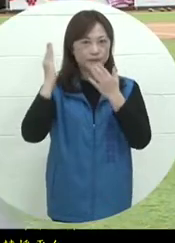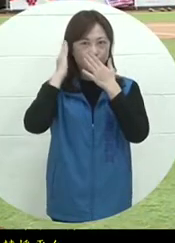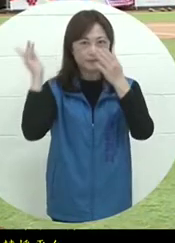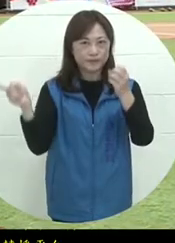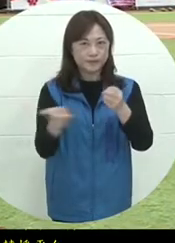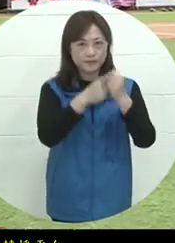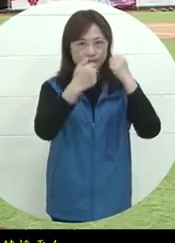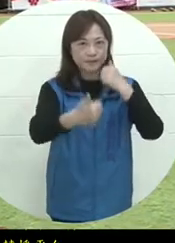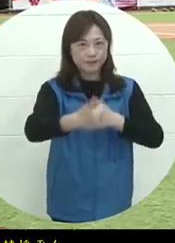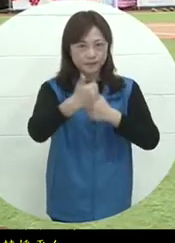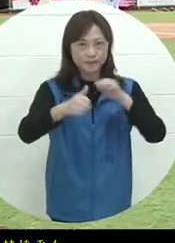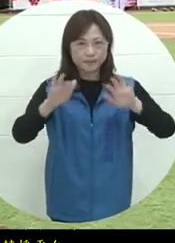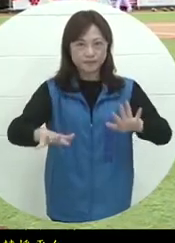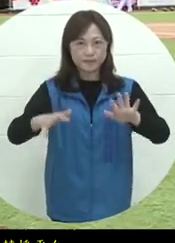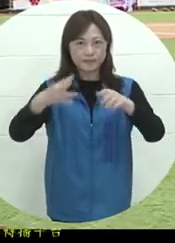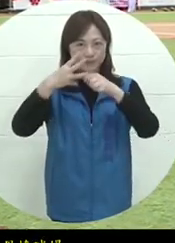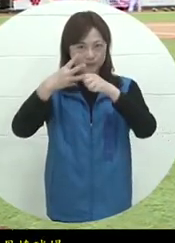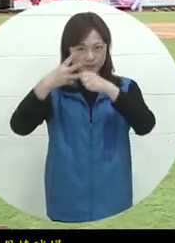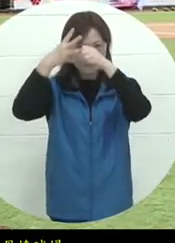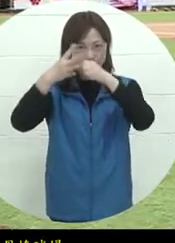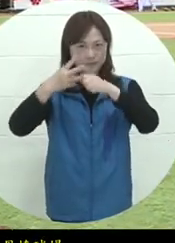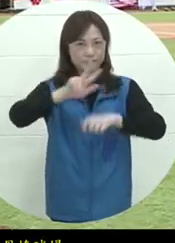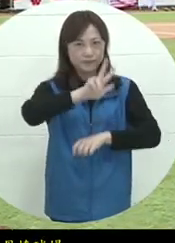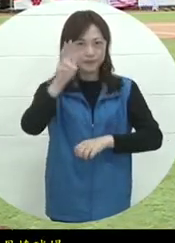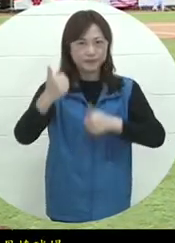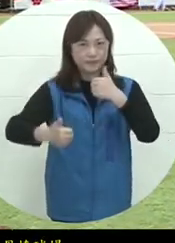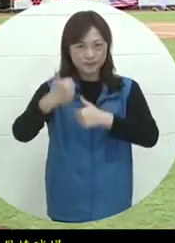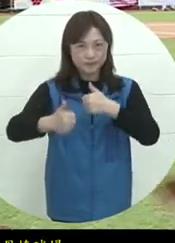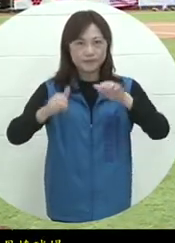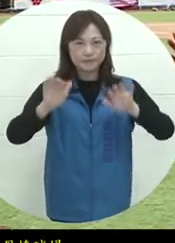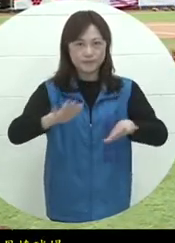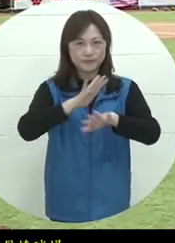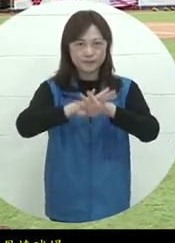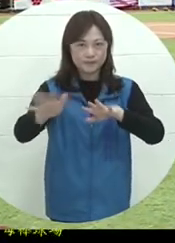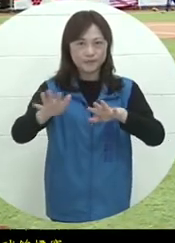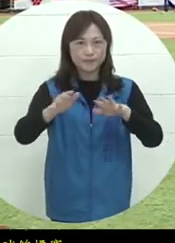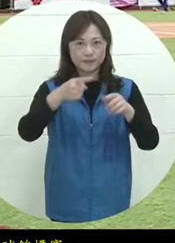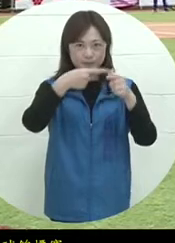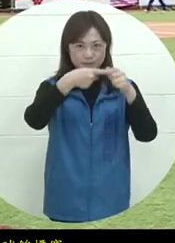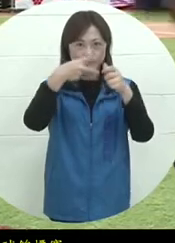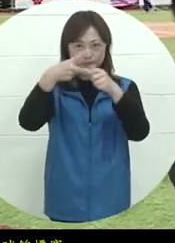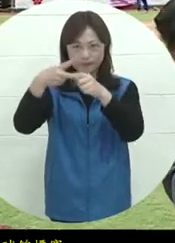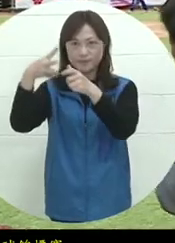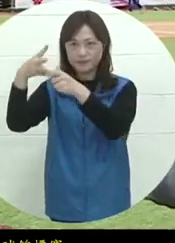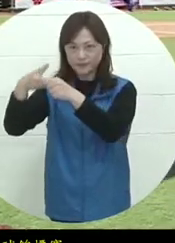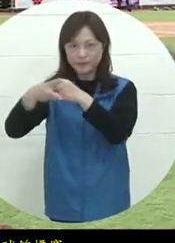Today we will bring you three live broadcast services. The first game in the morning